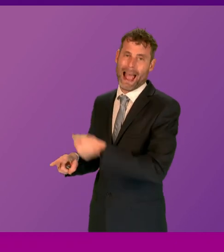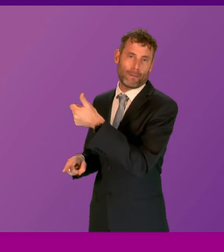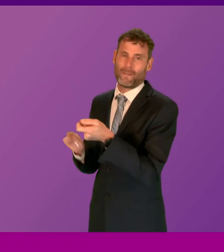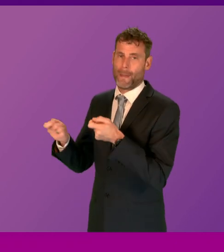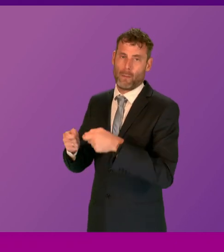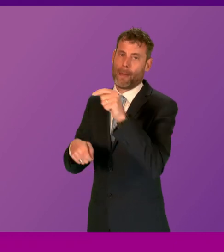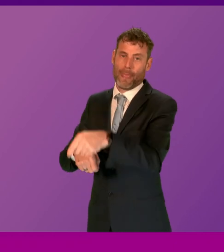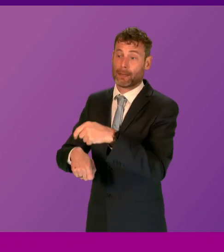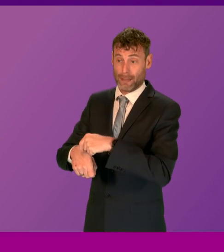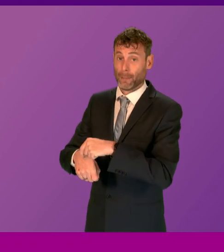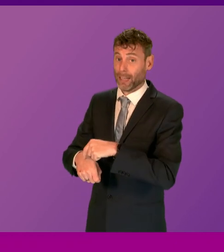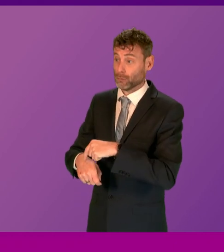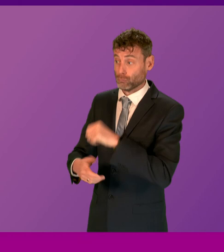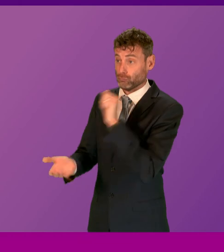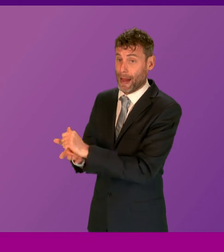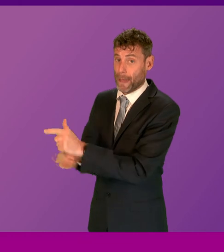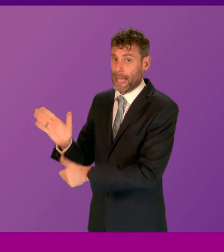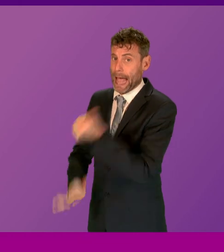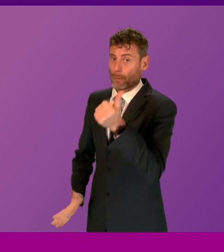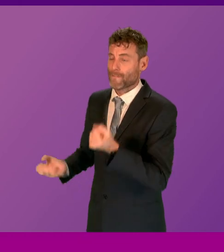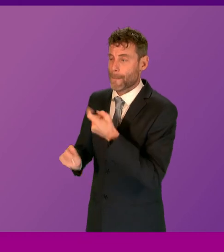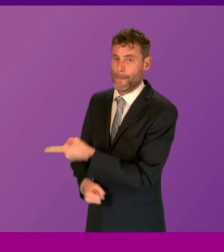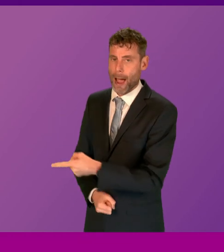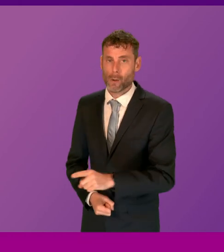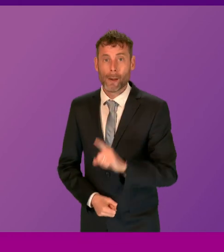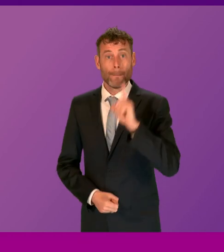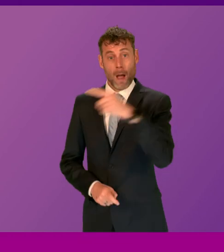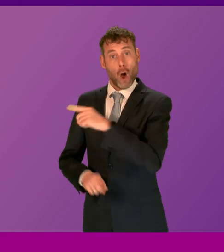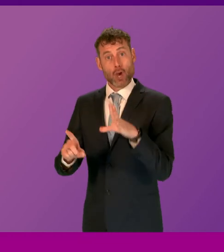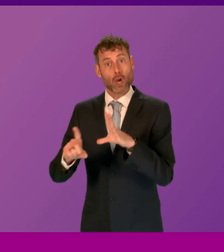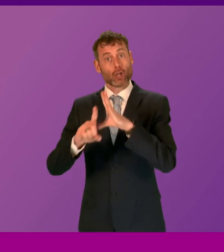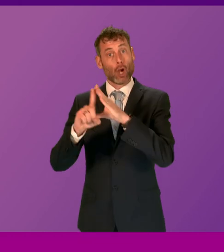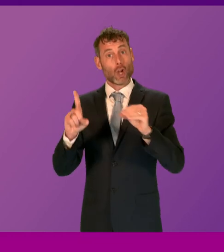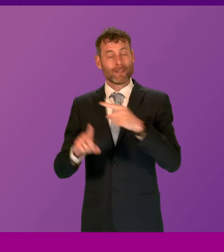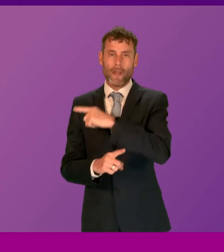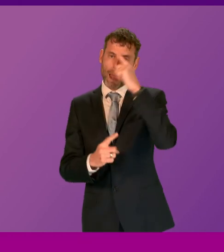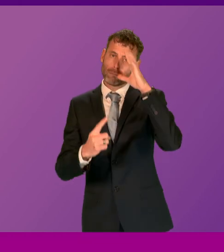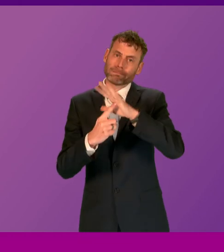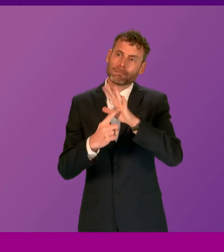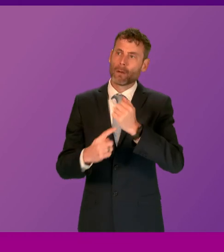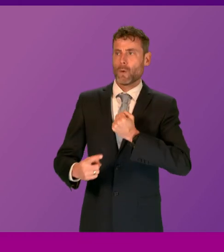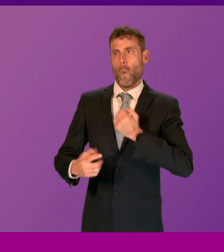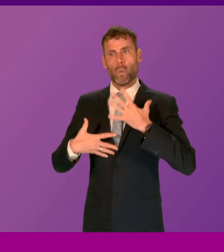When it comes to the priorities of the Conservative UK Government, I note that it has prioritised